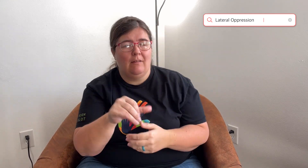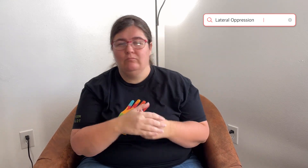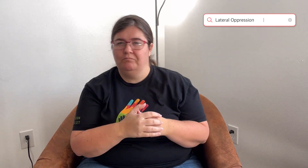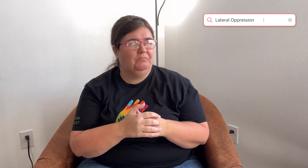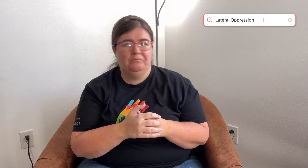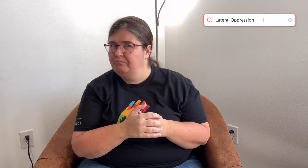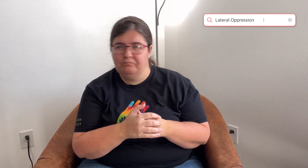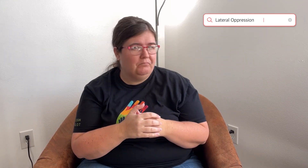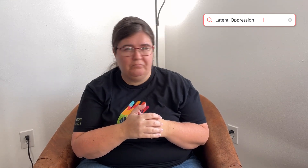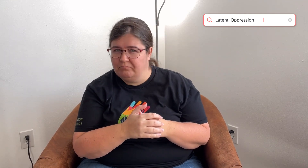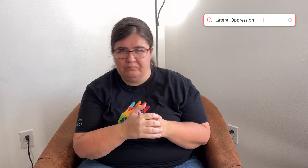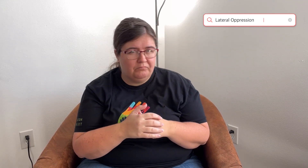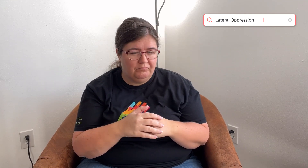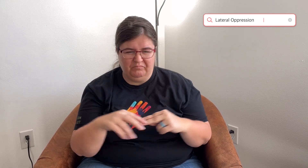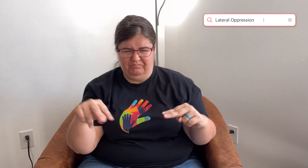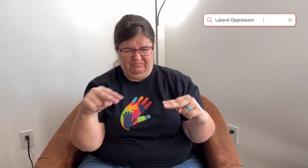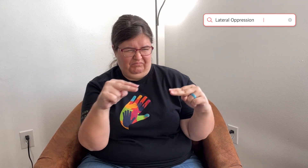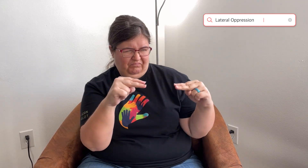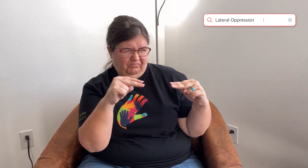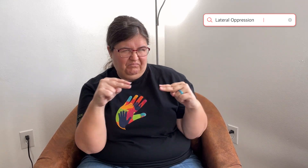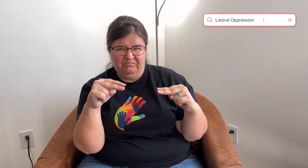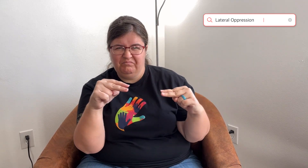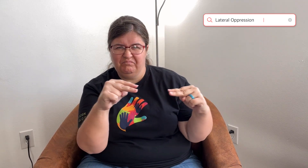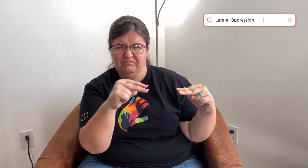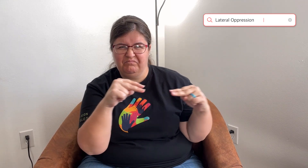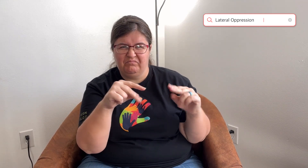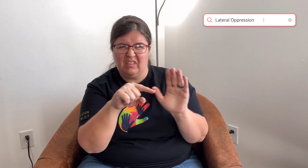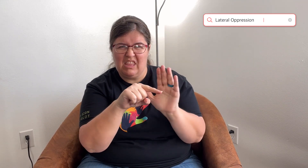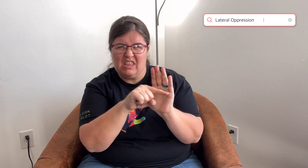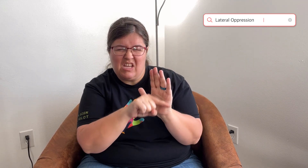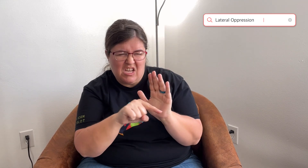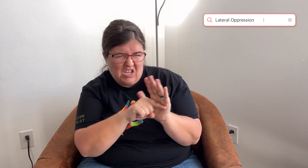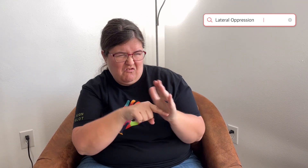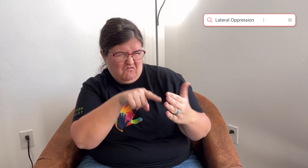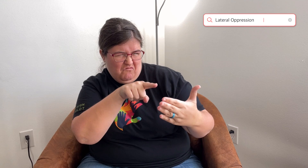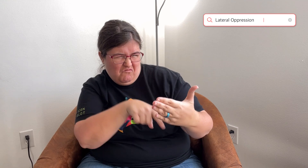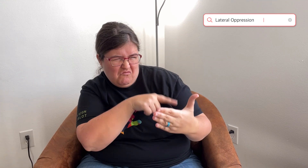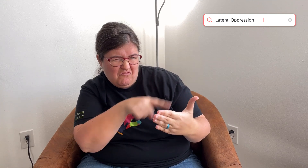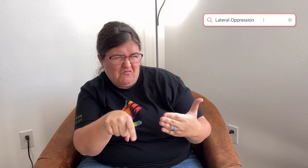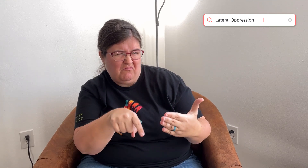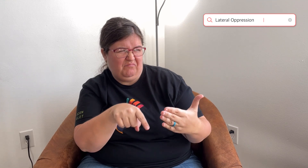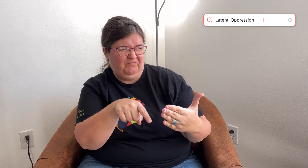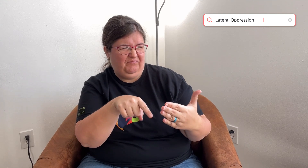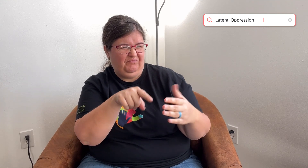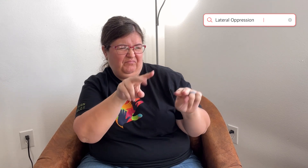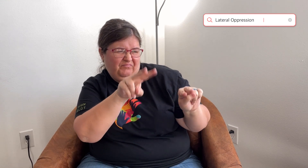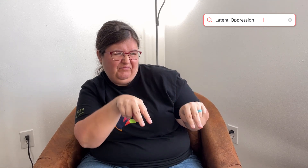instead of positive reinforcement, instead of that, they look at each other with distrust, the spread negativity, they criticize,